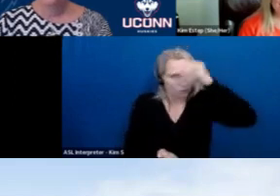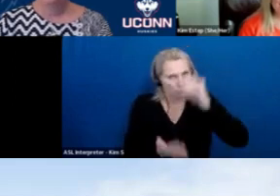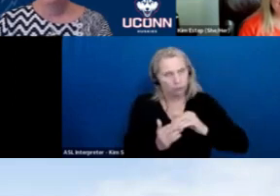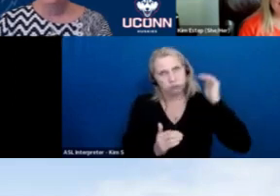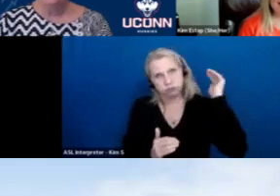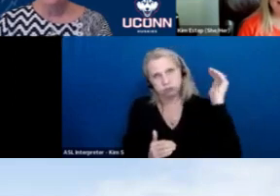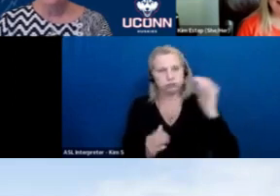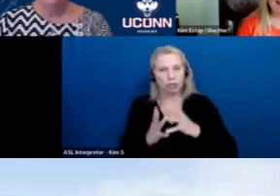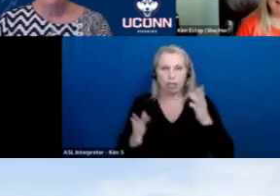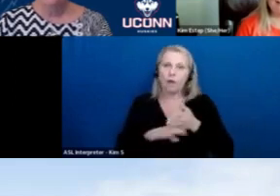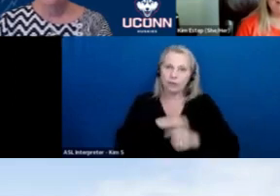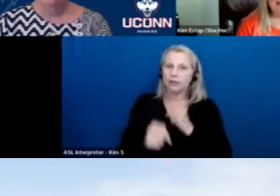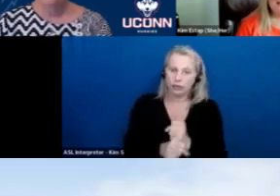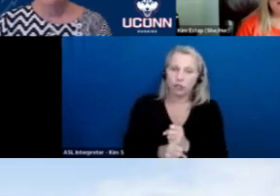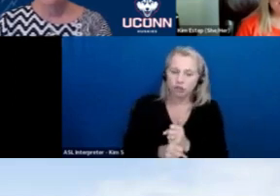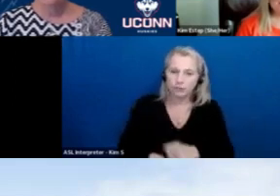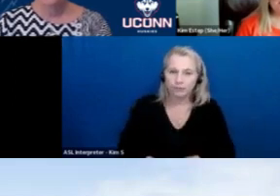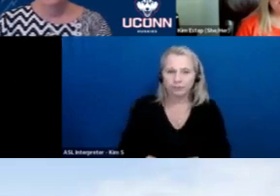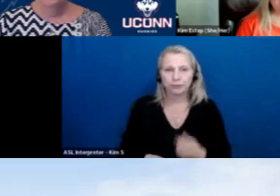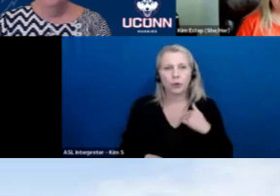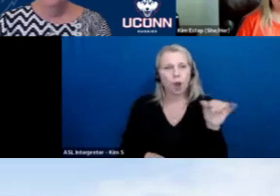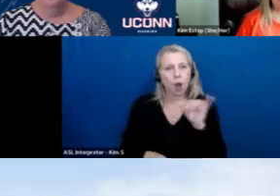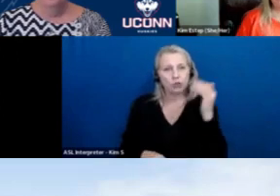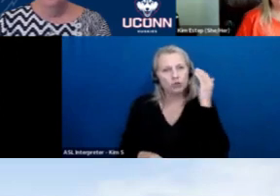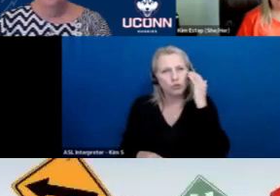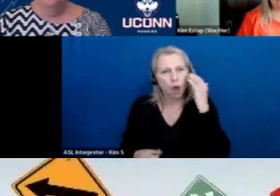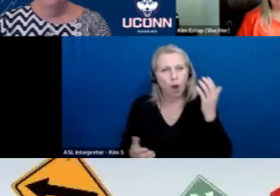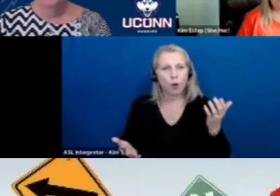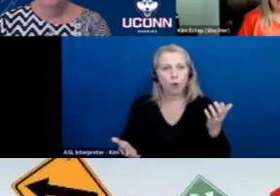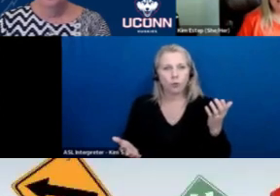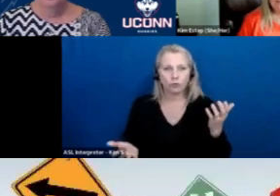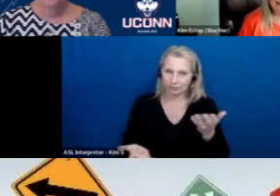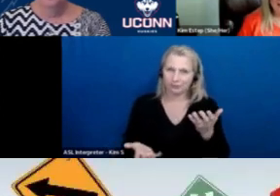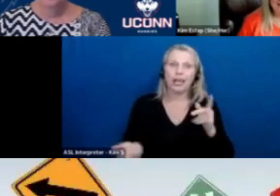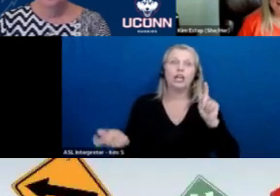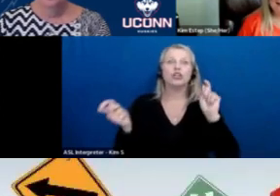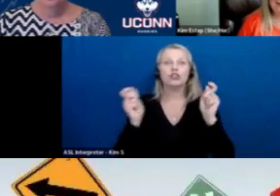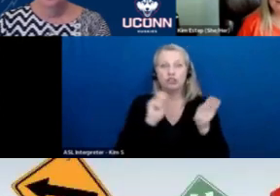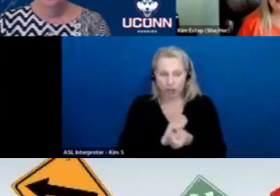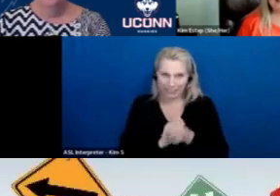the years. We also know though that change can be hard. When we